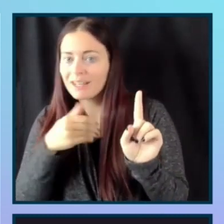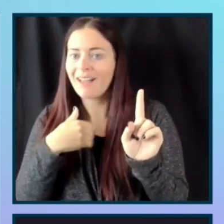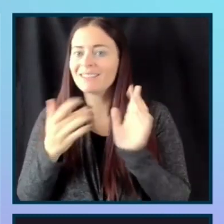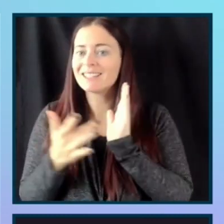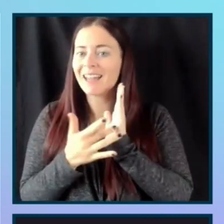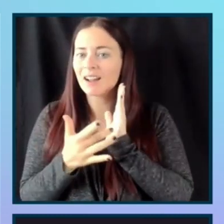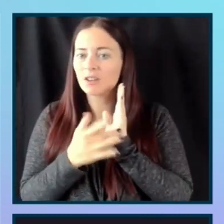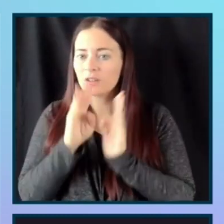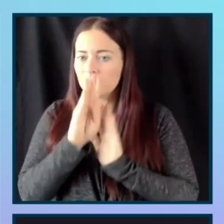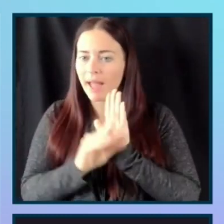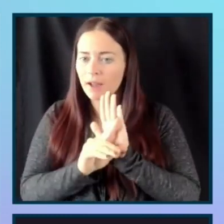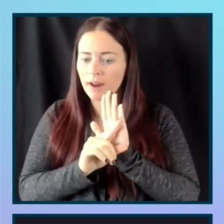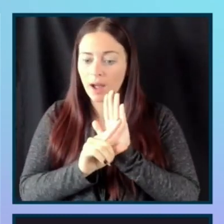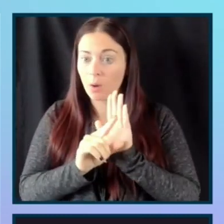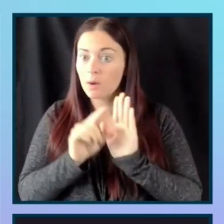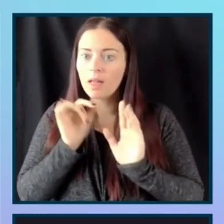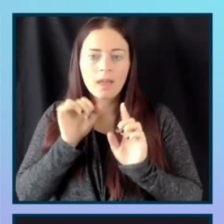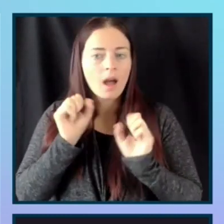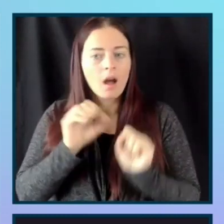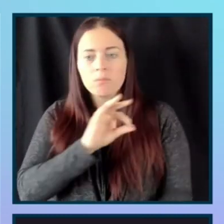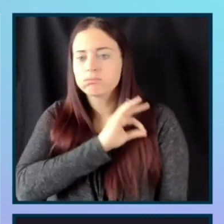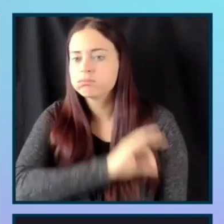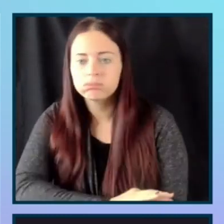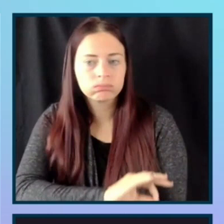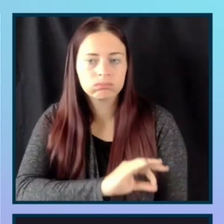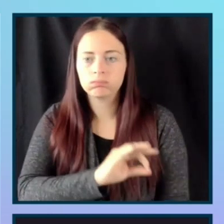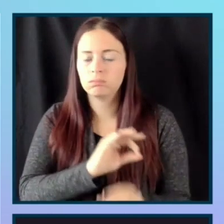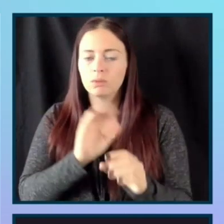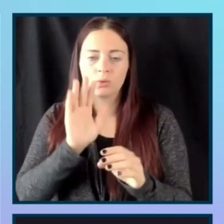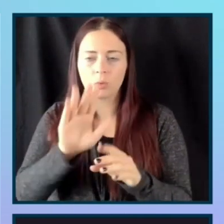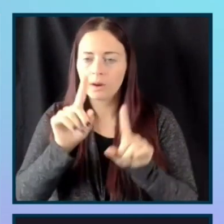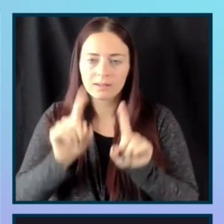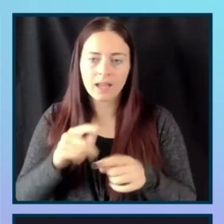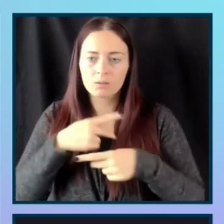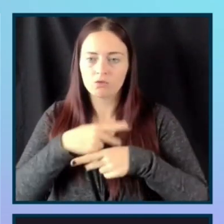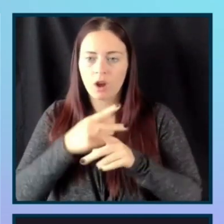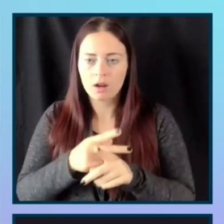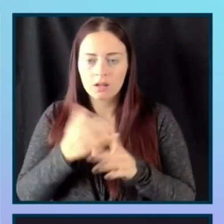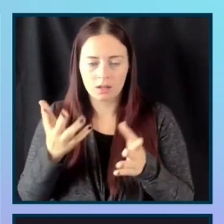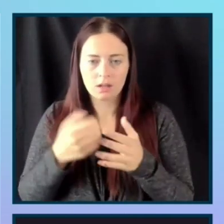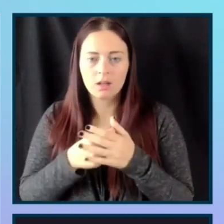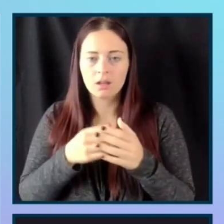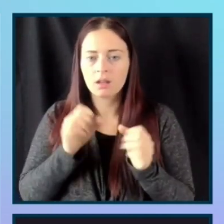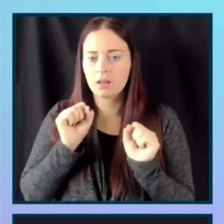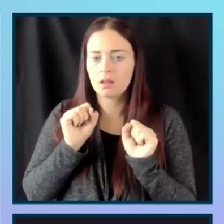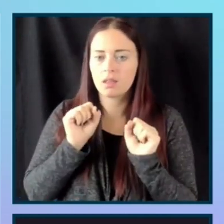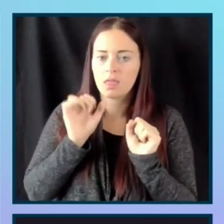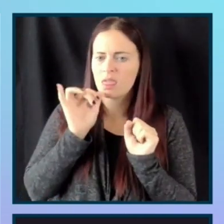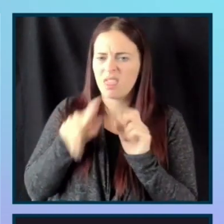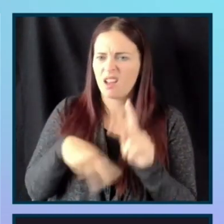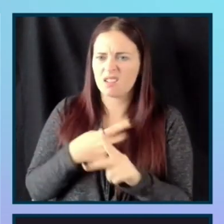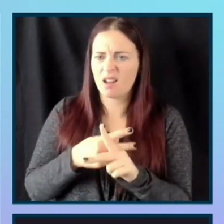If you are user testing a live product and the... So let's take for example, an assistive technology's being used.